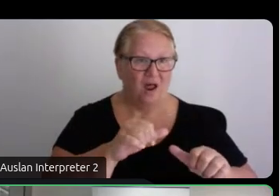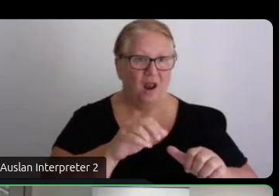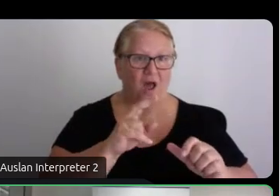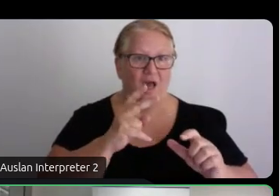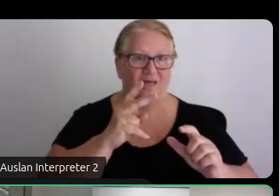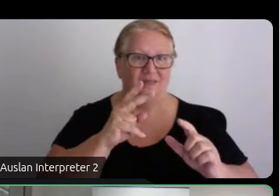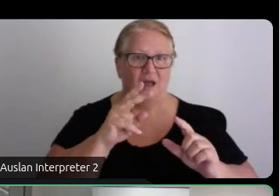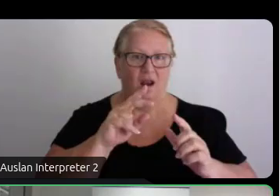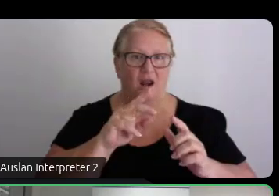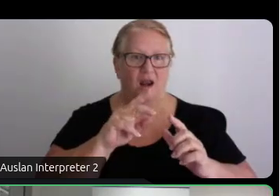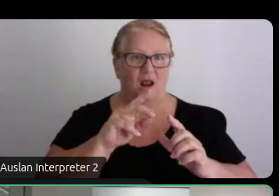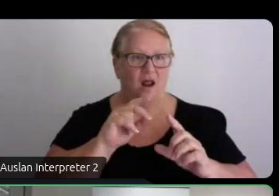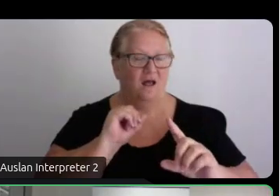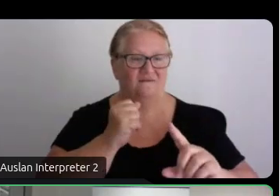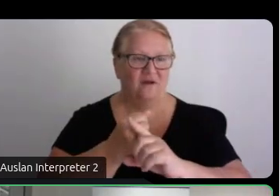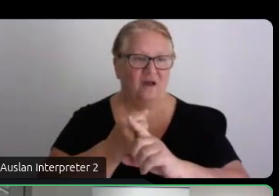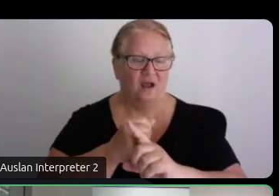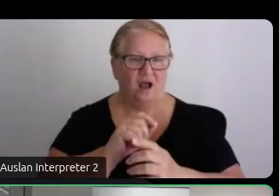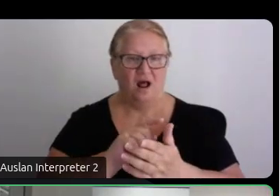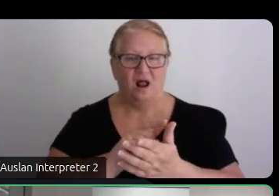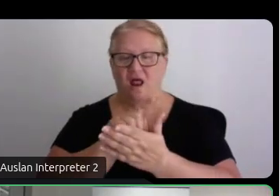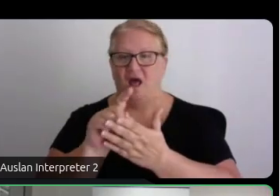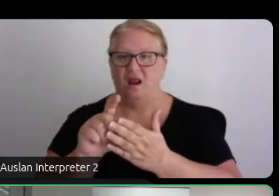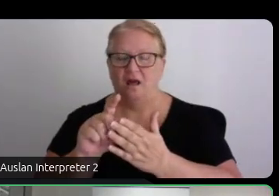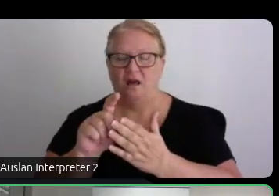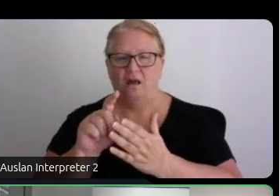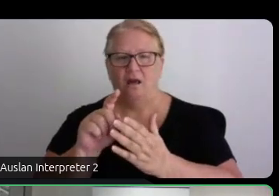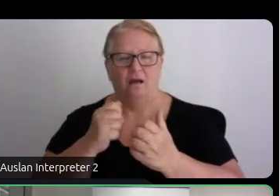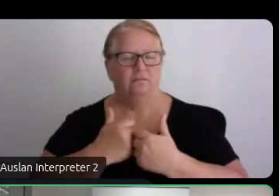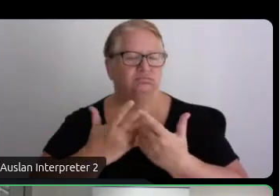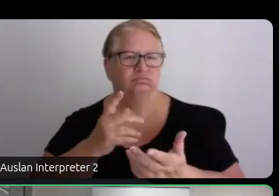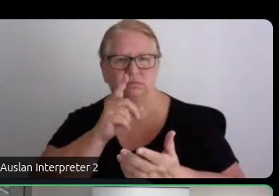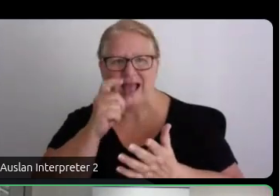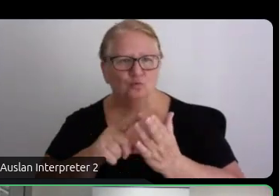of that is that they then cannot perform other day-to-day tasks that same day or week or even